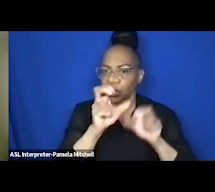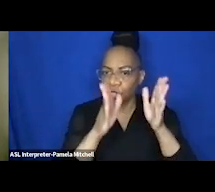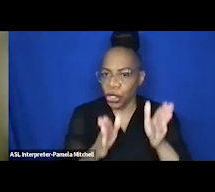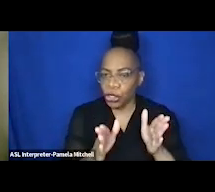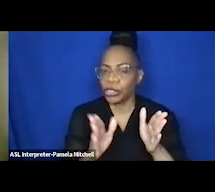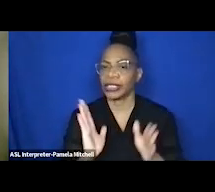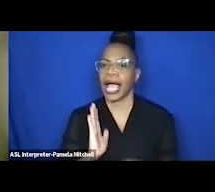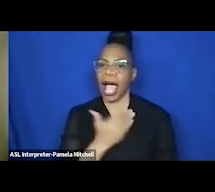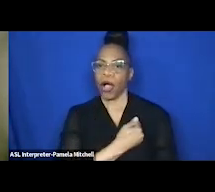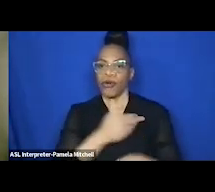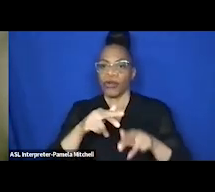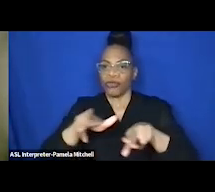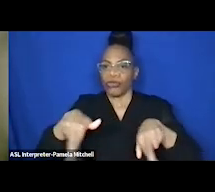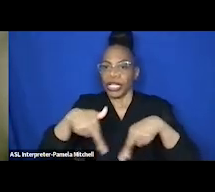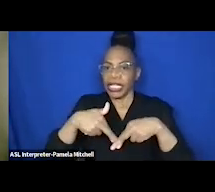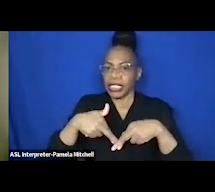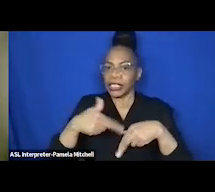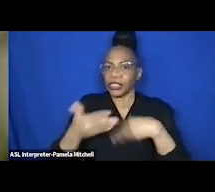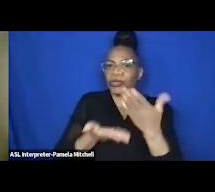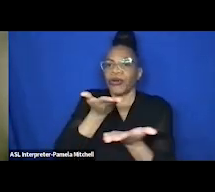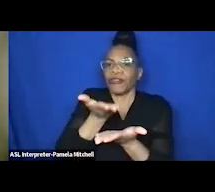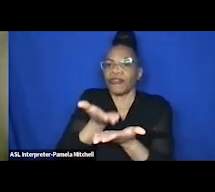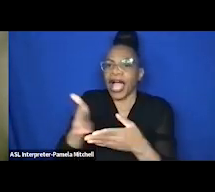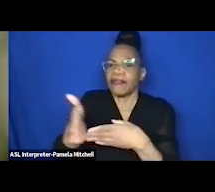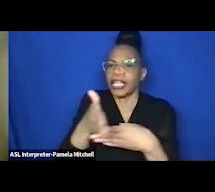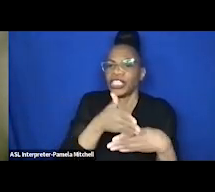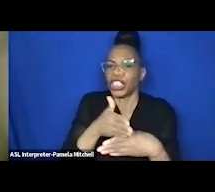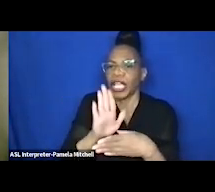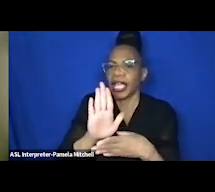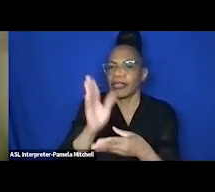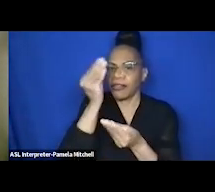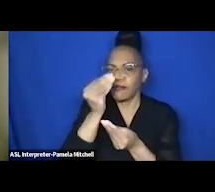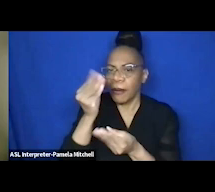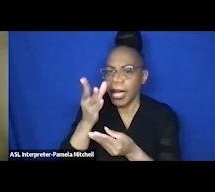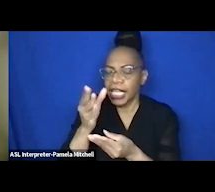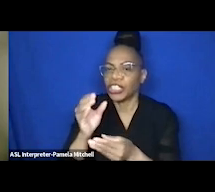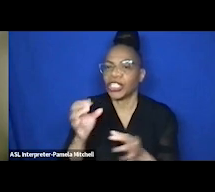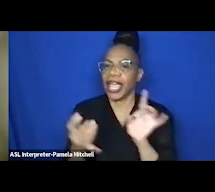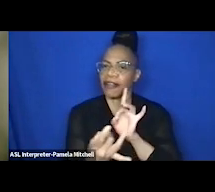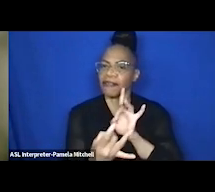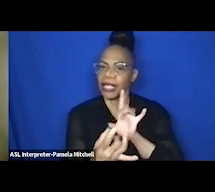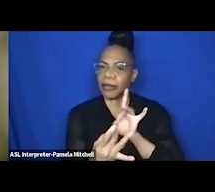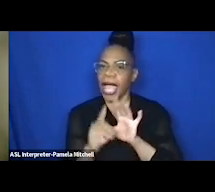and share their input and feedback and insight on what should be included in this plan.